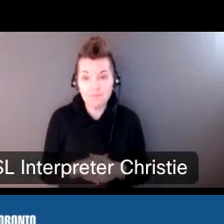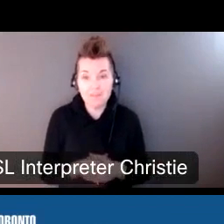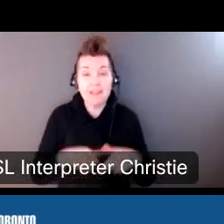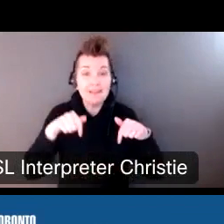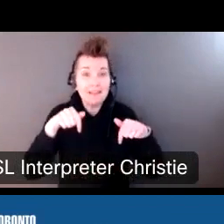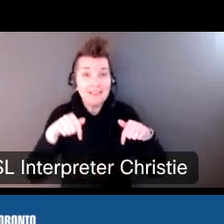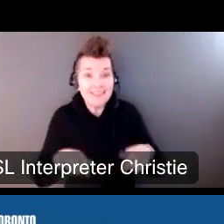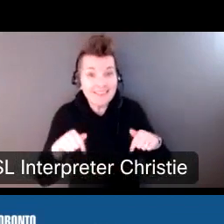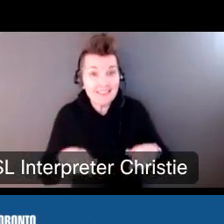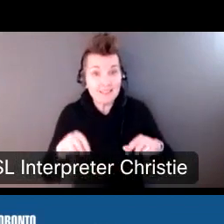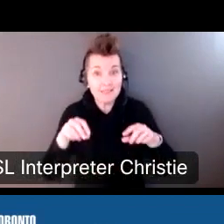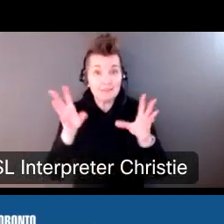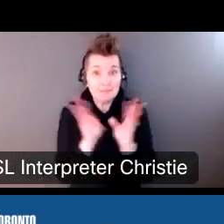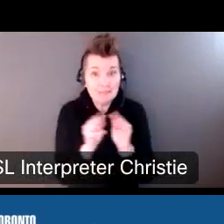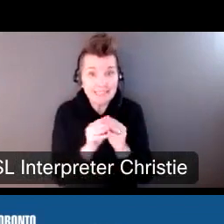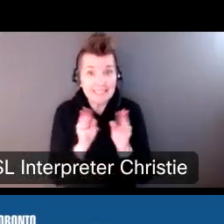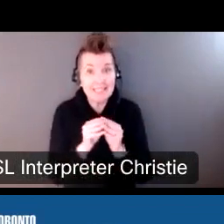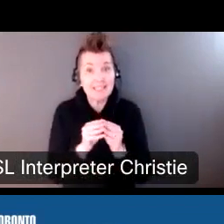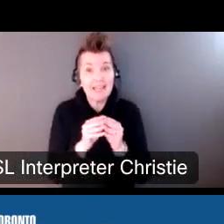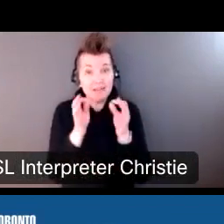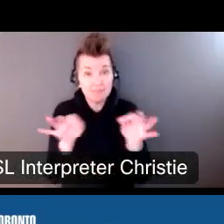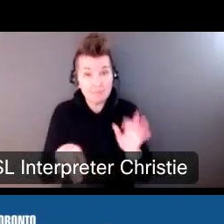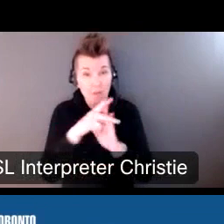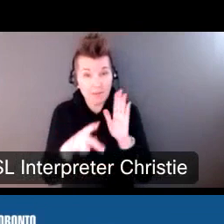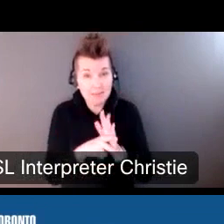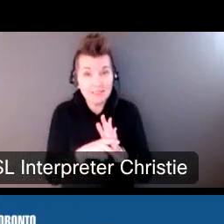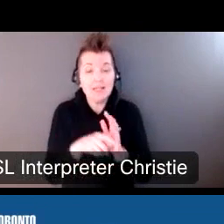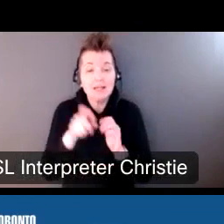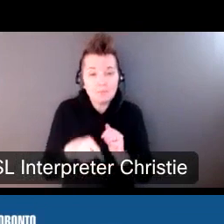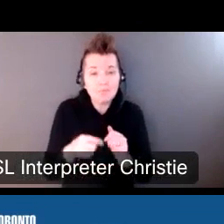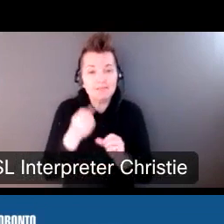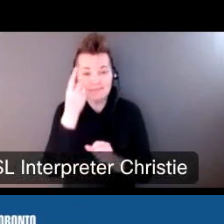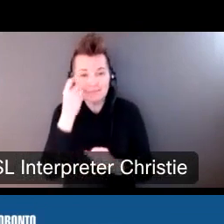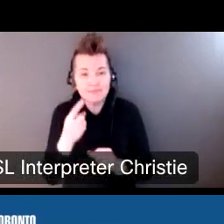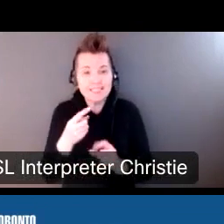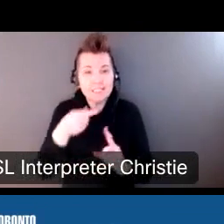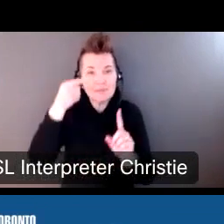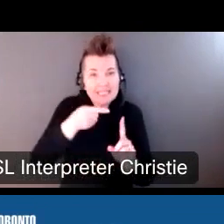is to recognize the specific geometric design features required to prevent pedestrian paths